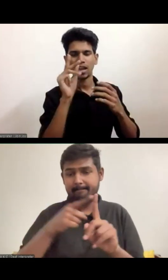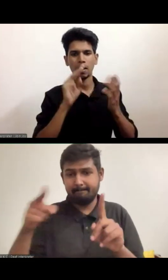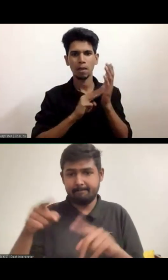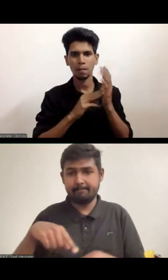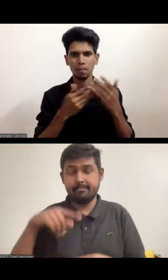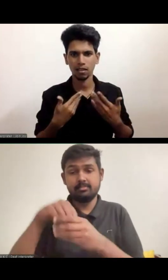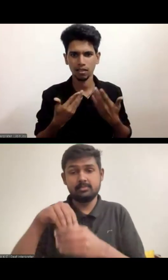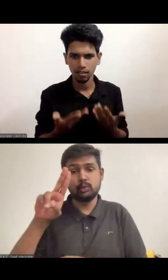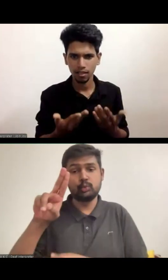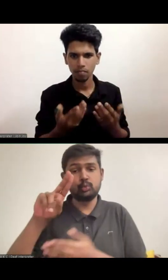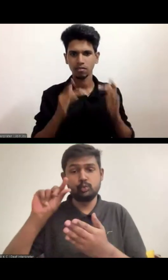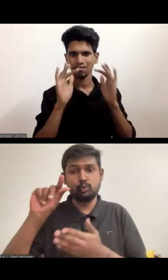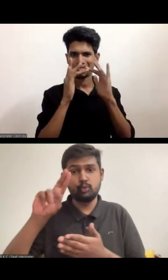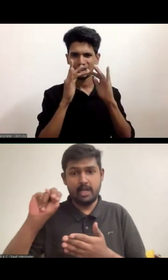Stakeholder Advisory Group.